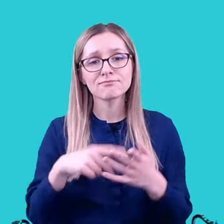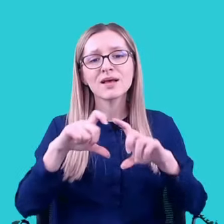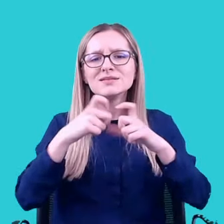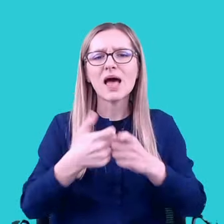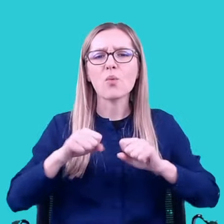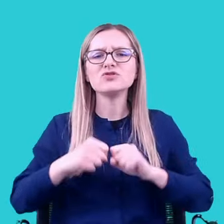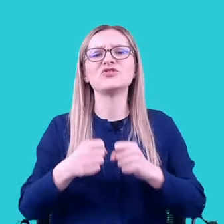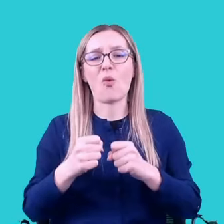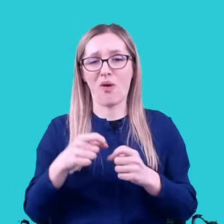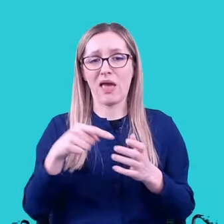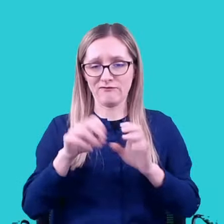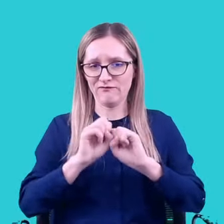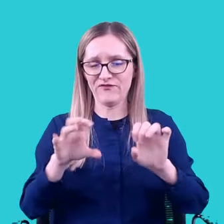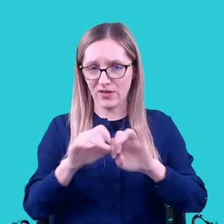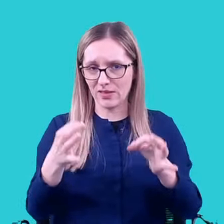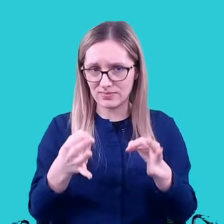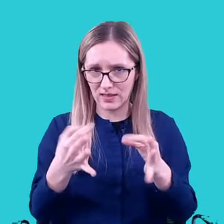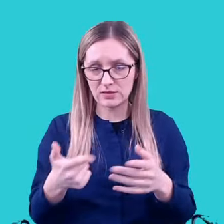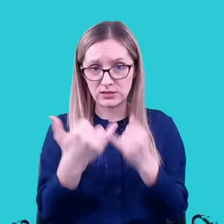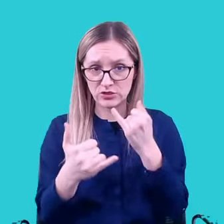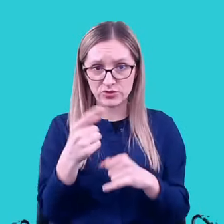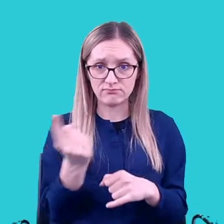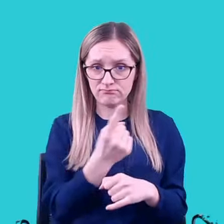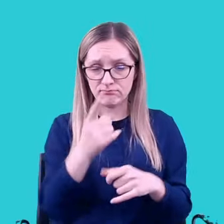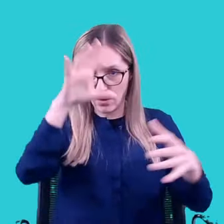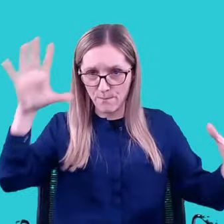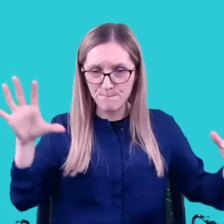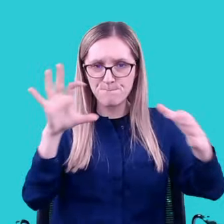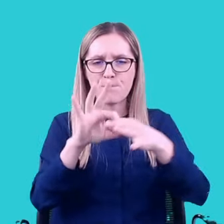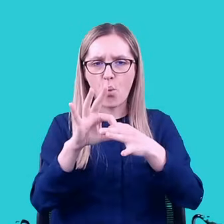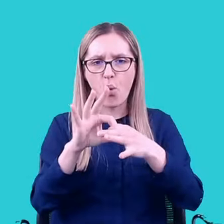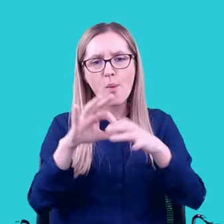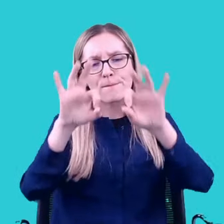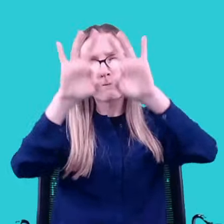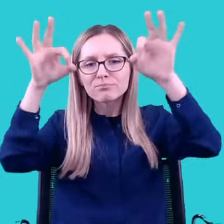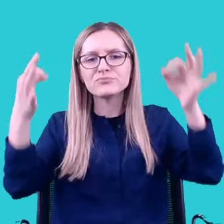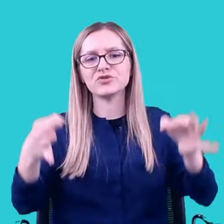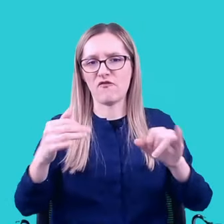If we connect these two electrodes to some kind of conductor with a load,